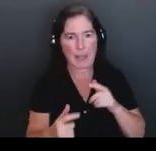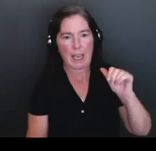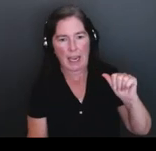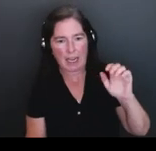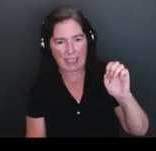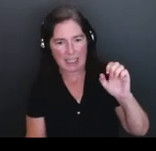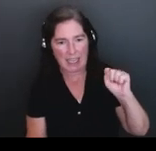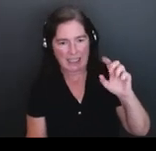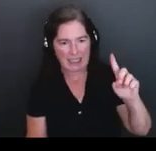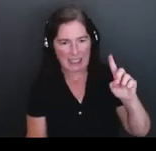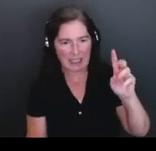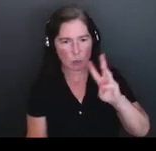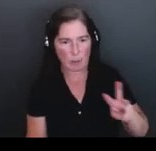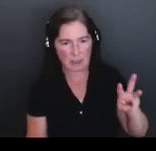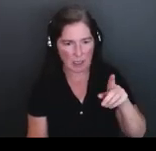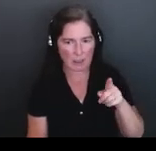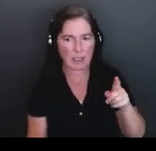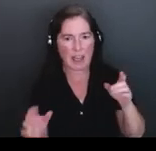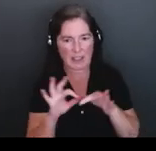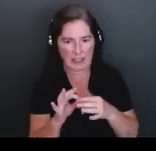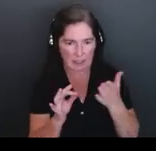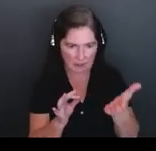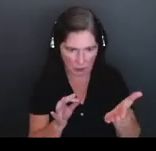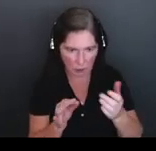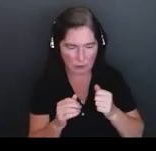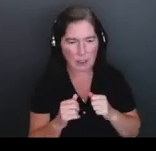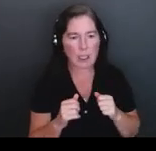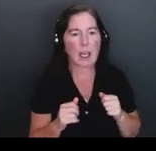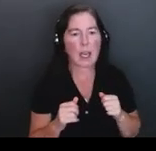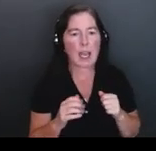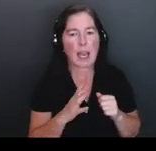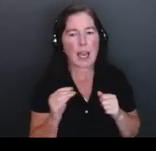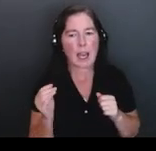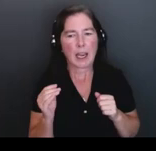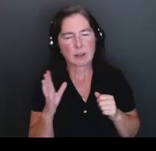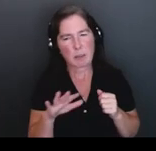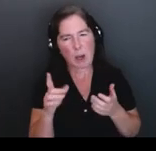Thinking about communication plans. With this one in particular, talk with your district to see if they're planning on integrating parent e-mails.